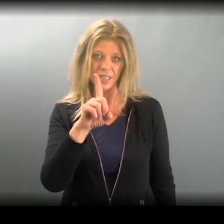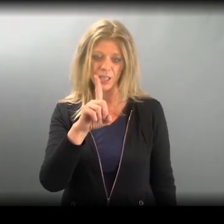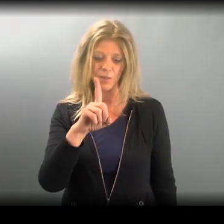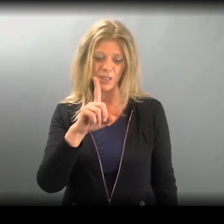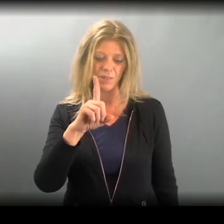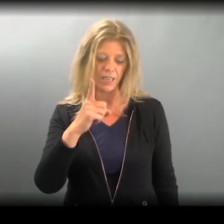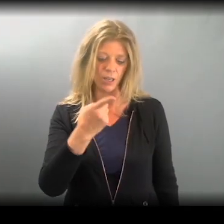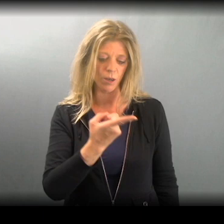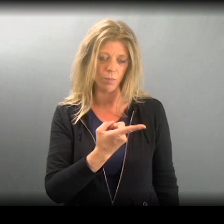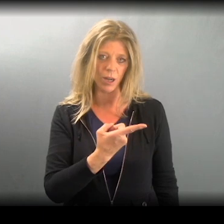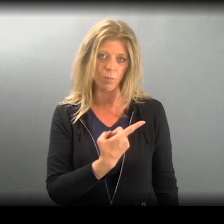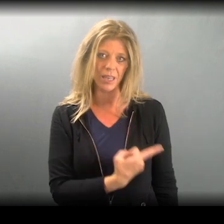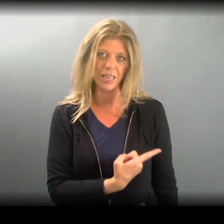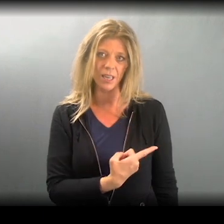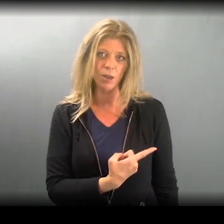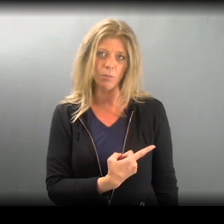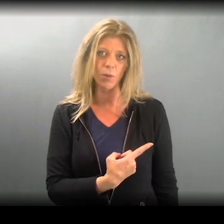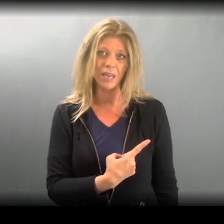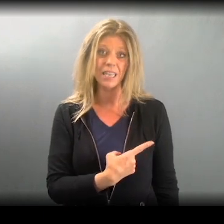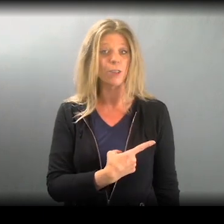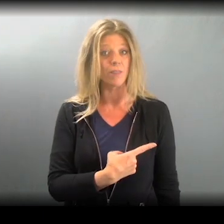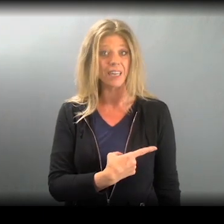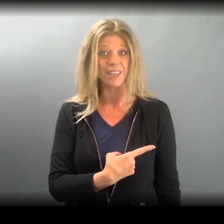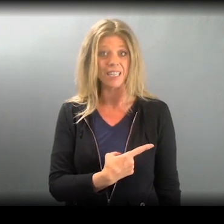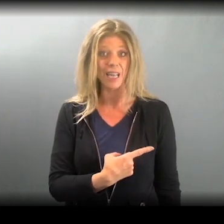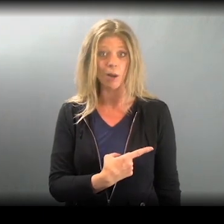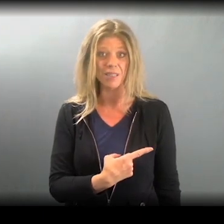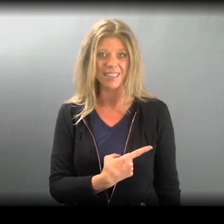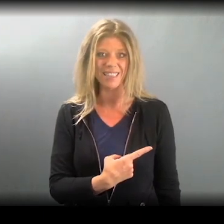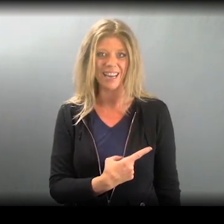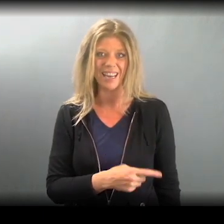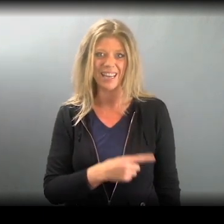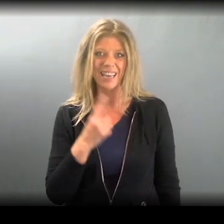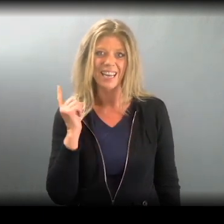Just your first finger, palm in, point your finger to the opposite side.